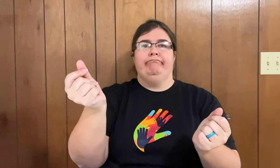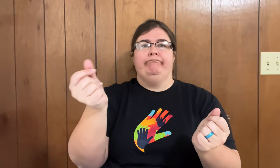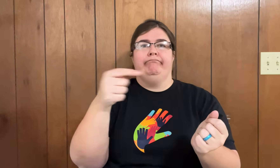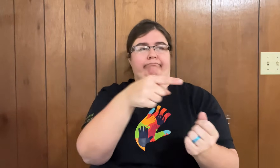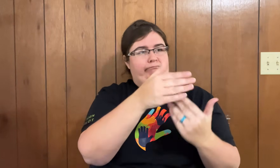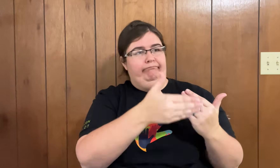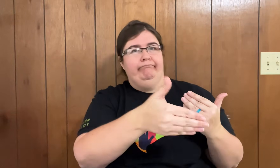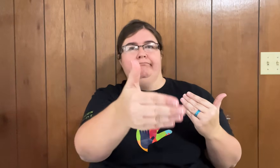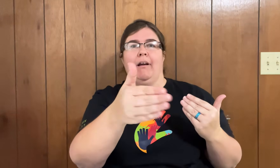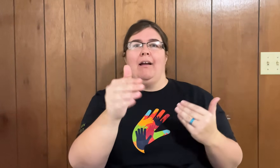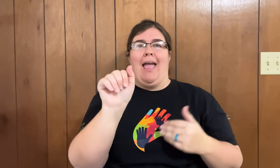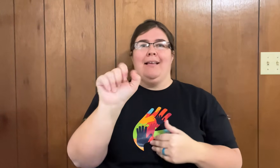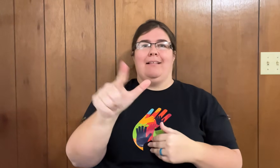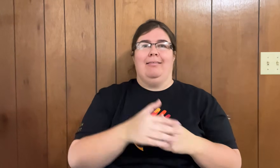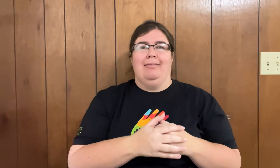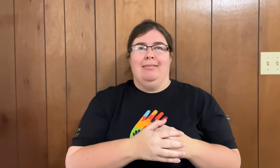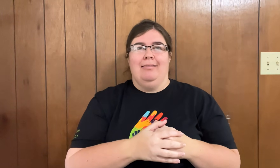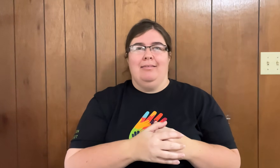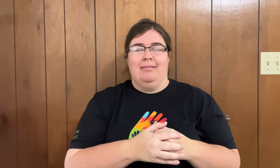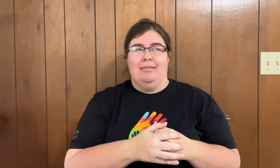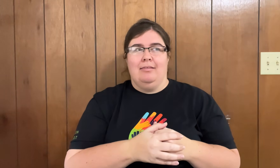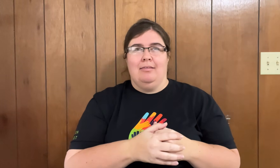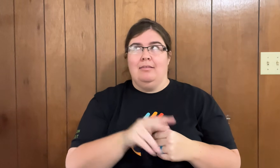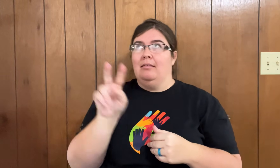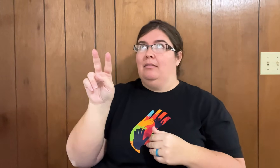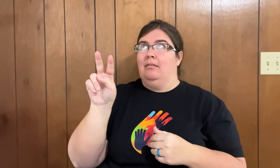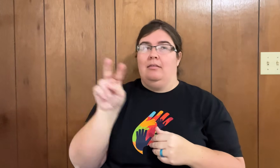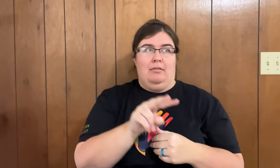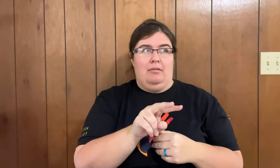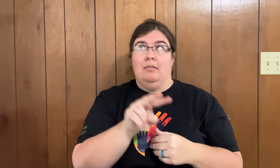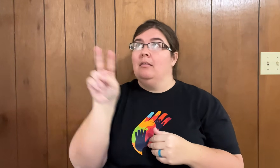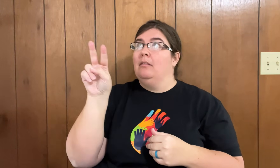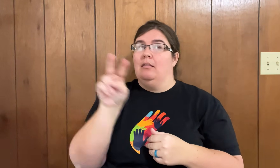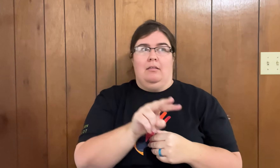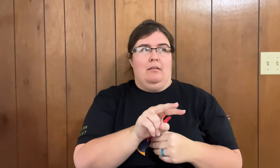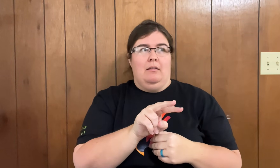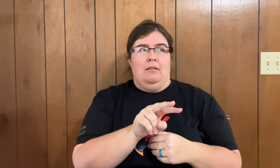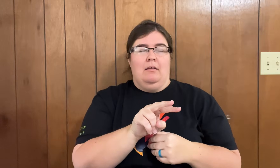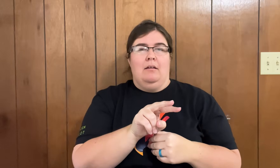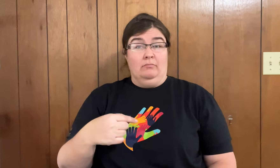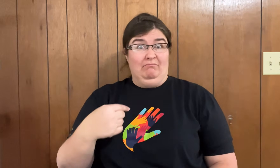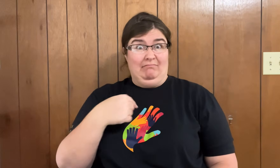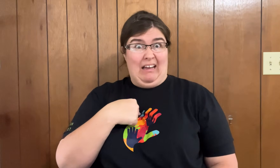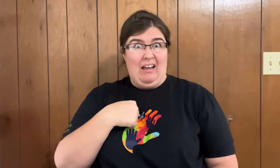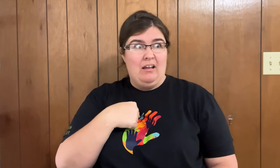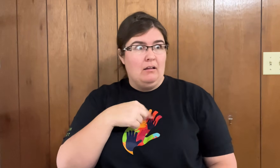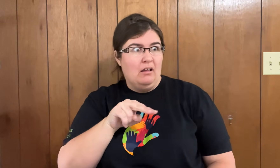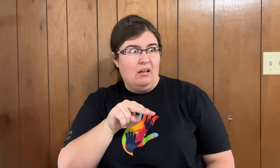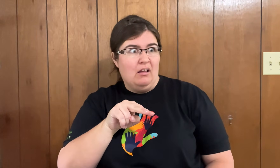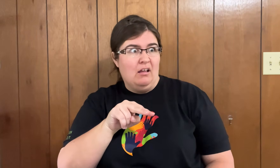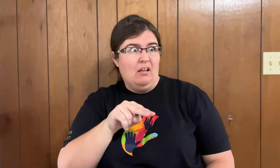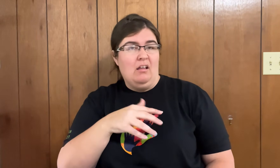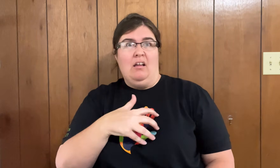he immediately abandoned it for his new ASL sign and he used that ASL sign from then on out. I'm watching the dynamics between this adult and child.